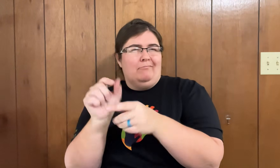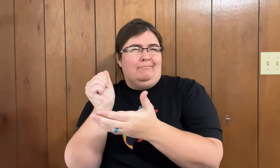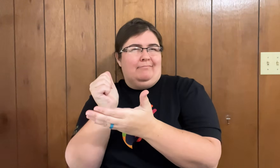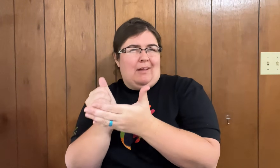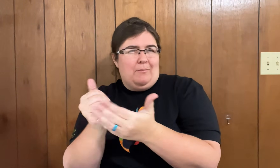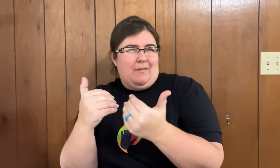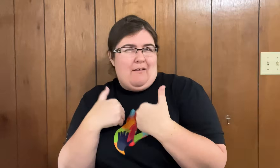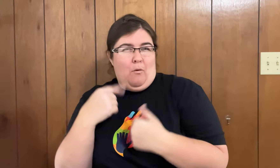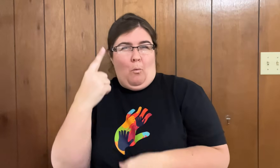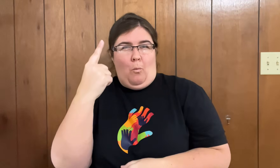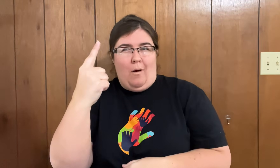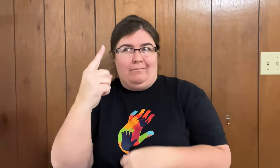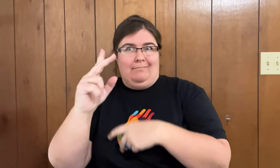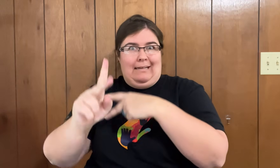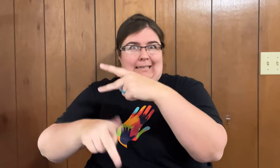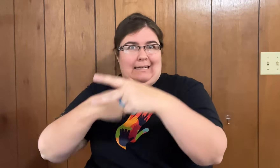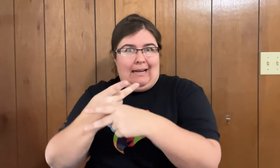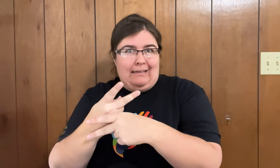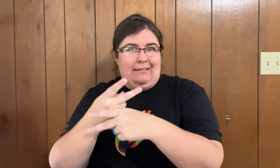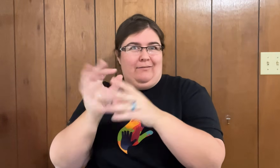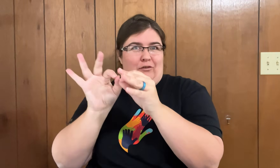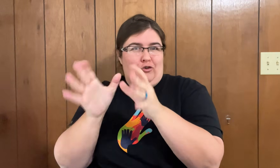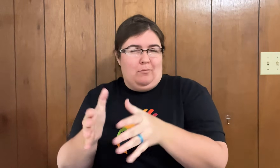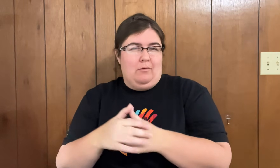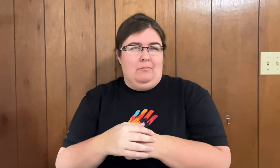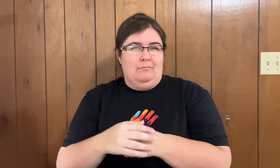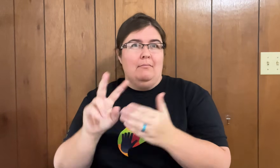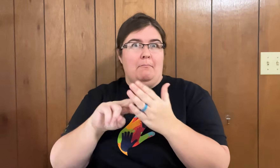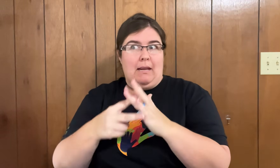It can also help to have one kind of interpreters,